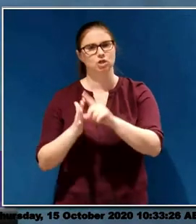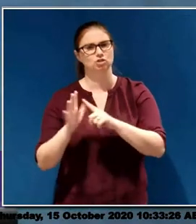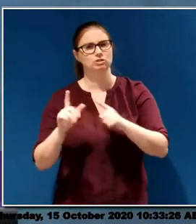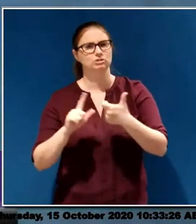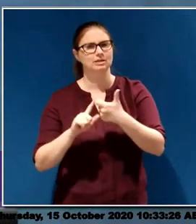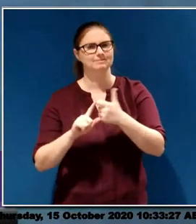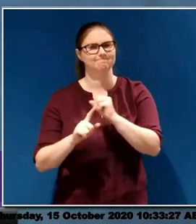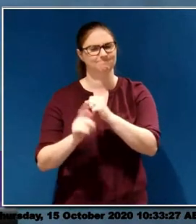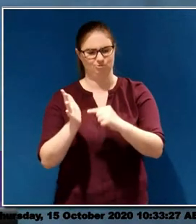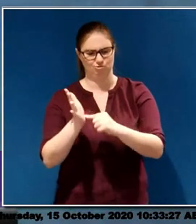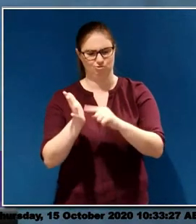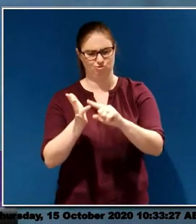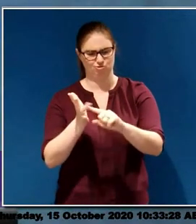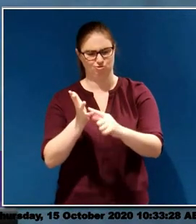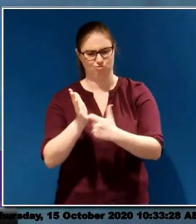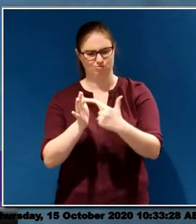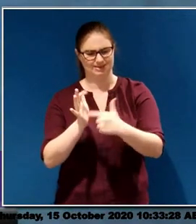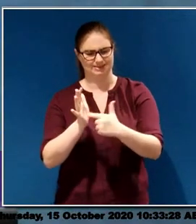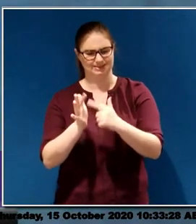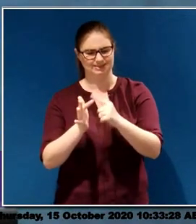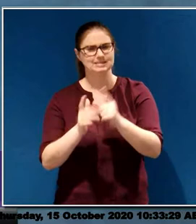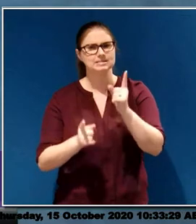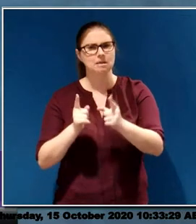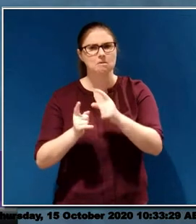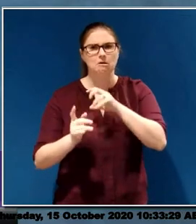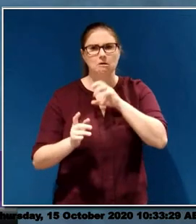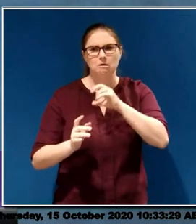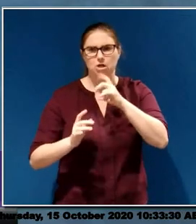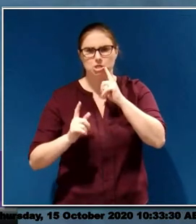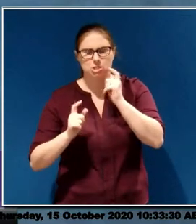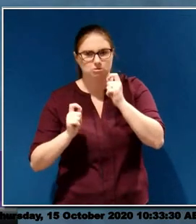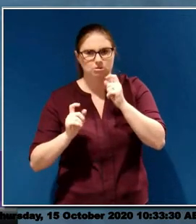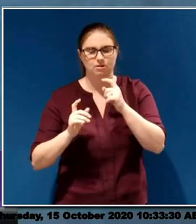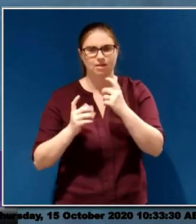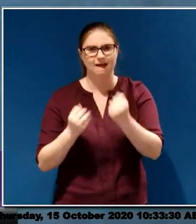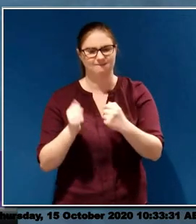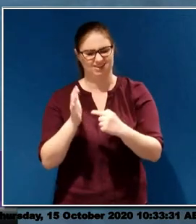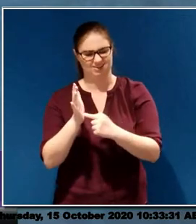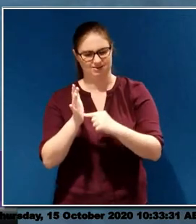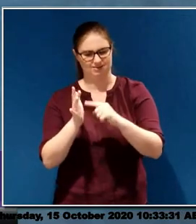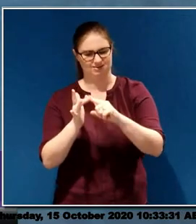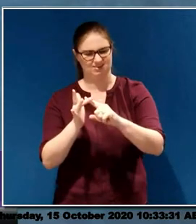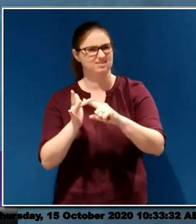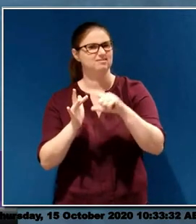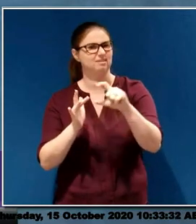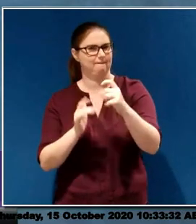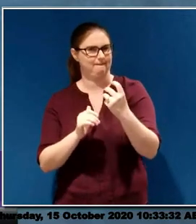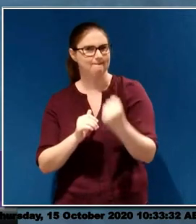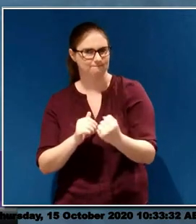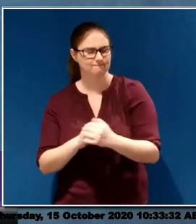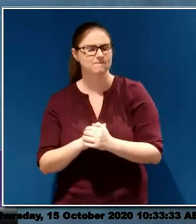And how is the school responding to him having those ticks through the day?